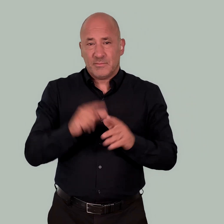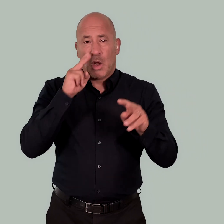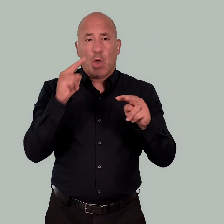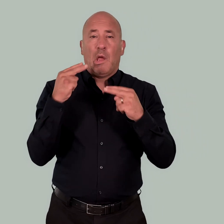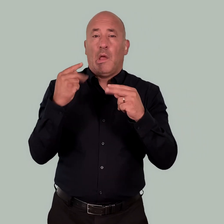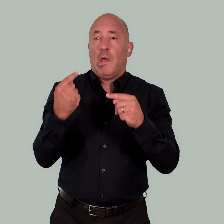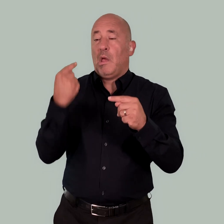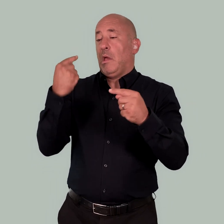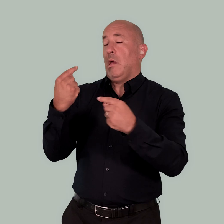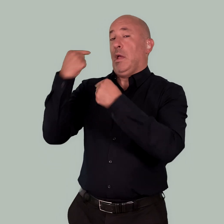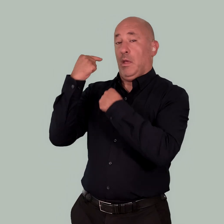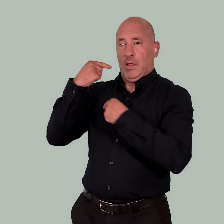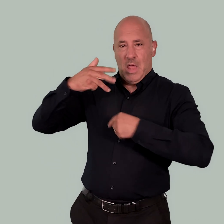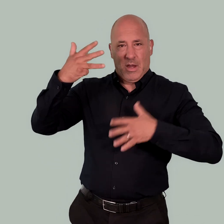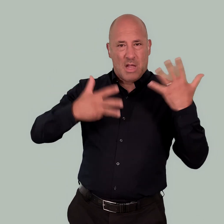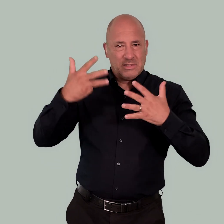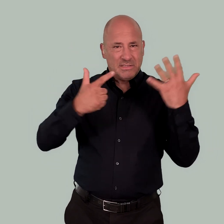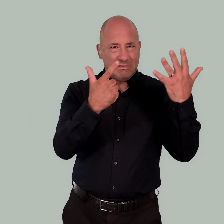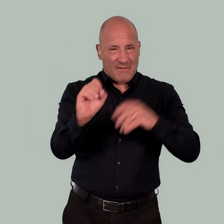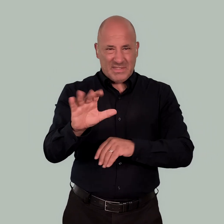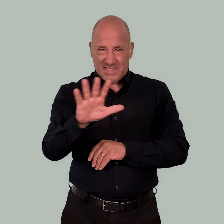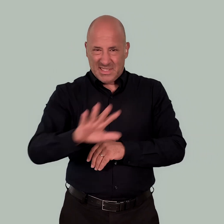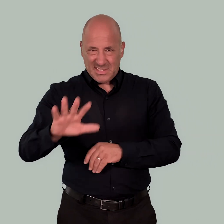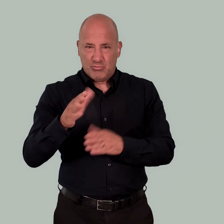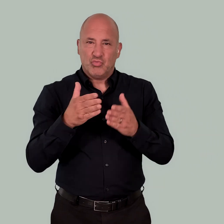(Footnote 12 - Looking further back to the 1970s,